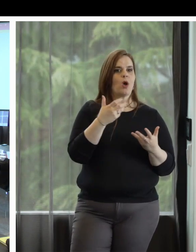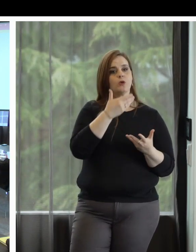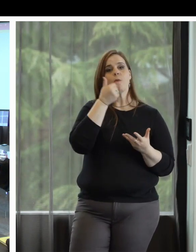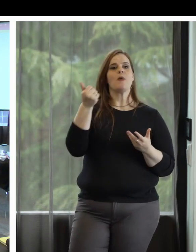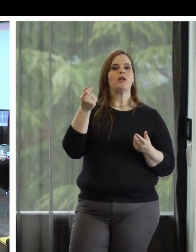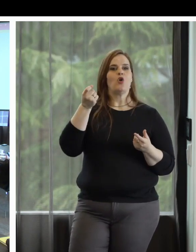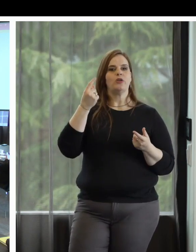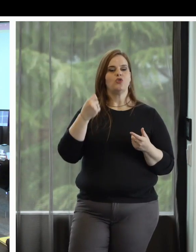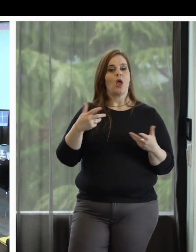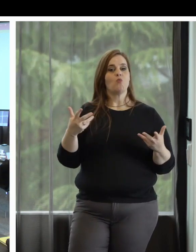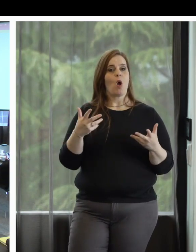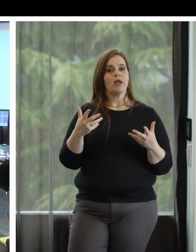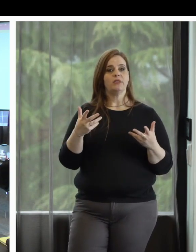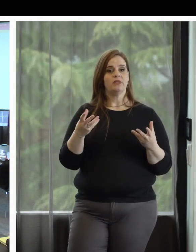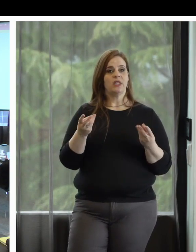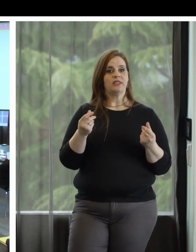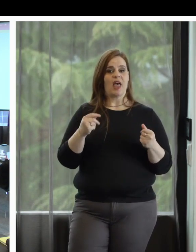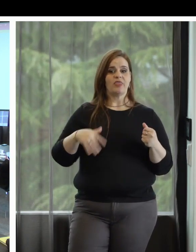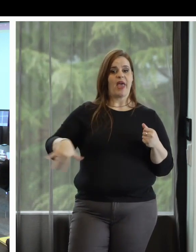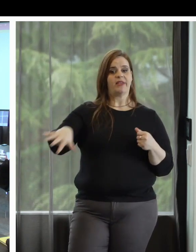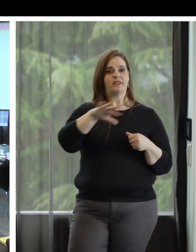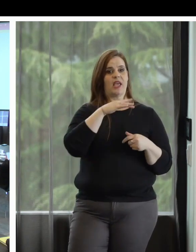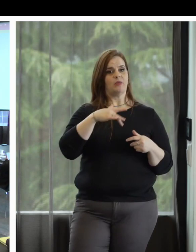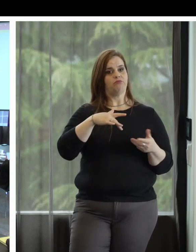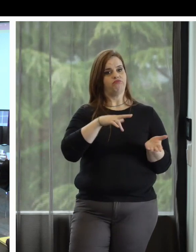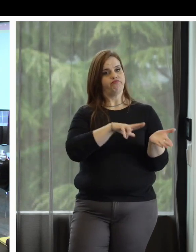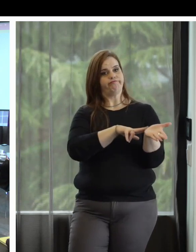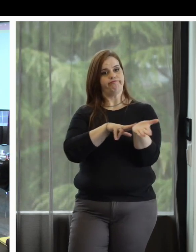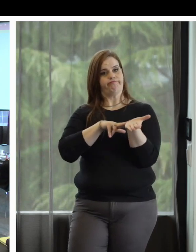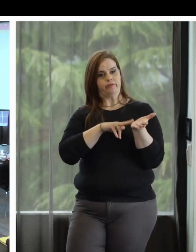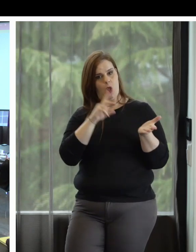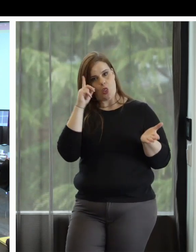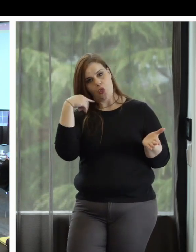that landscape look like. And where are we headed. So